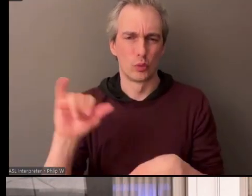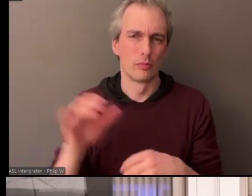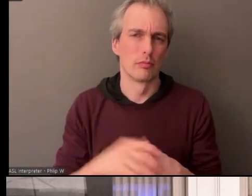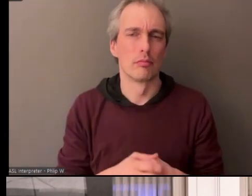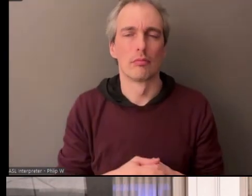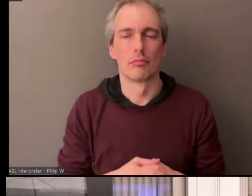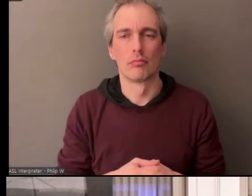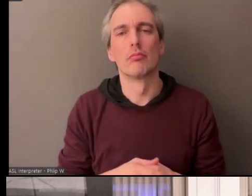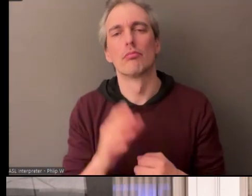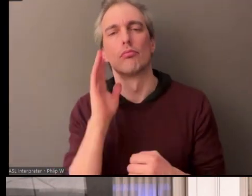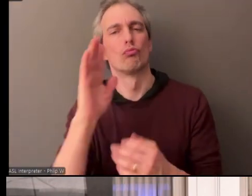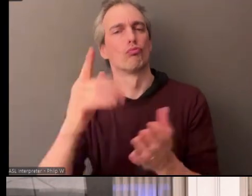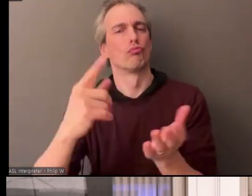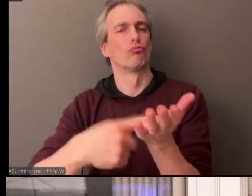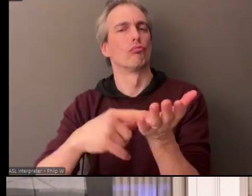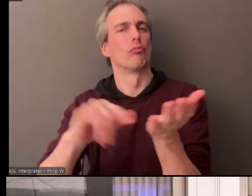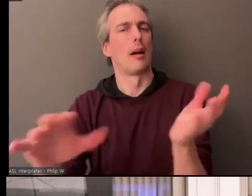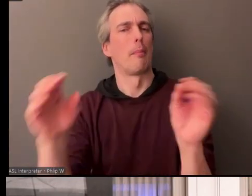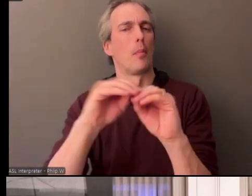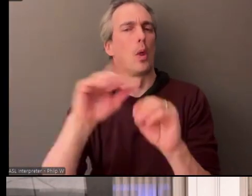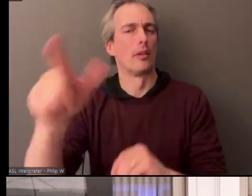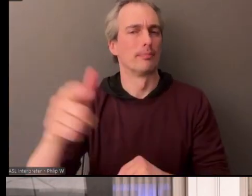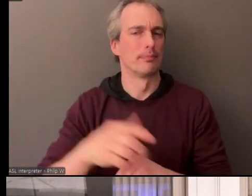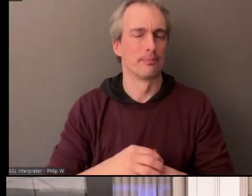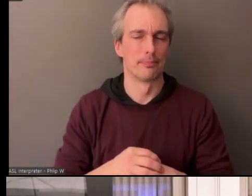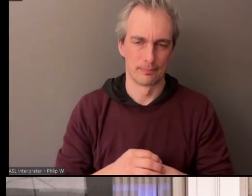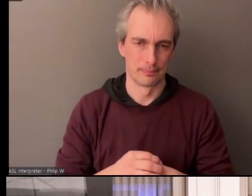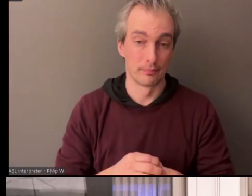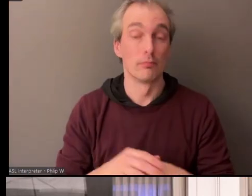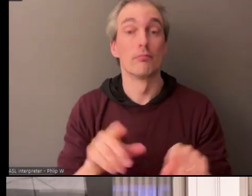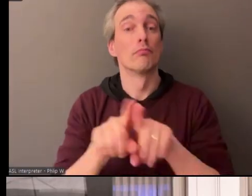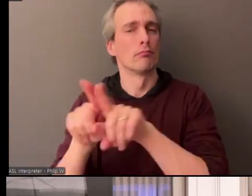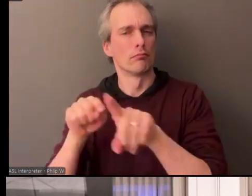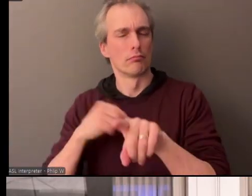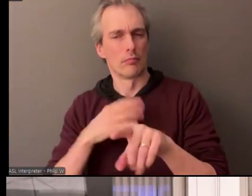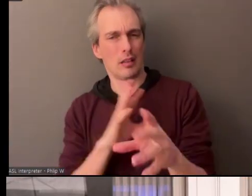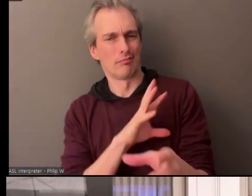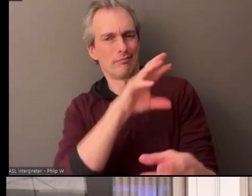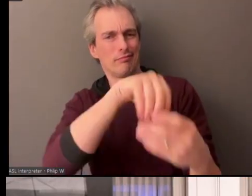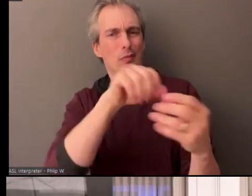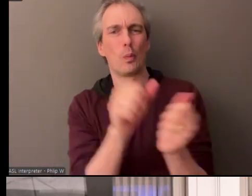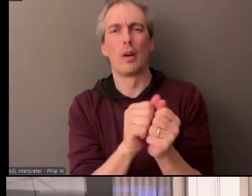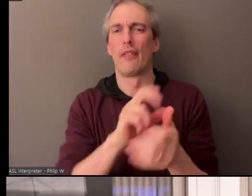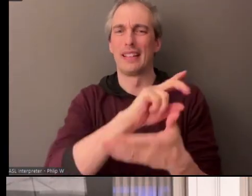I also contributed to the design systems chapter for Design for Accessibility, a